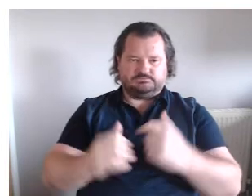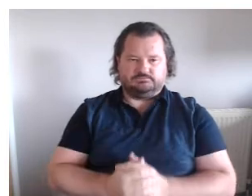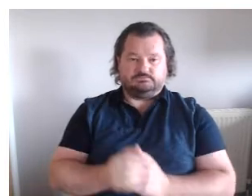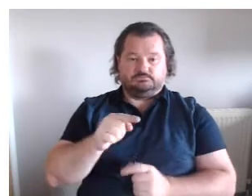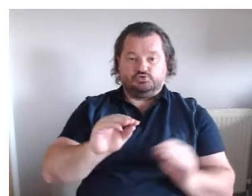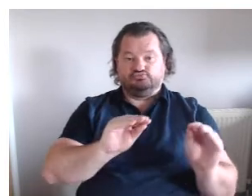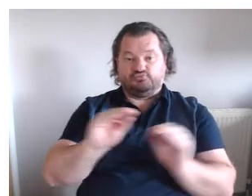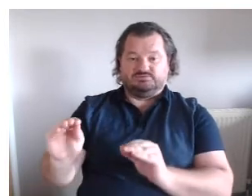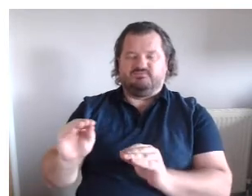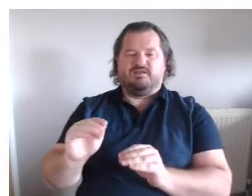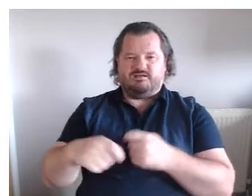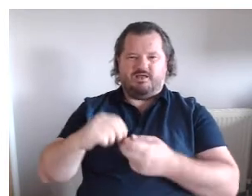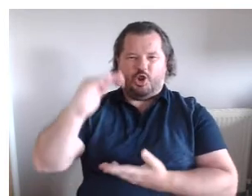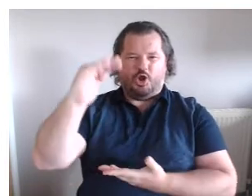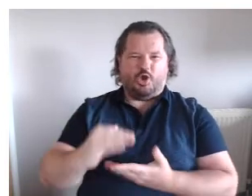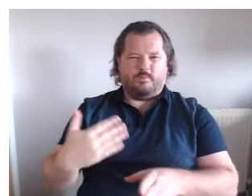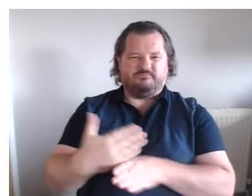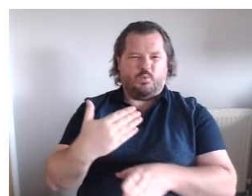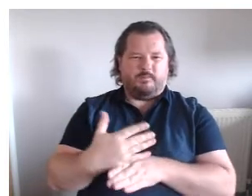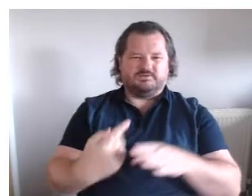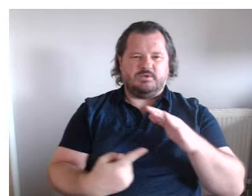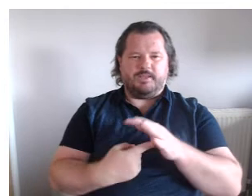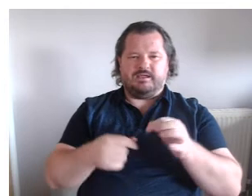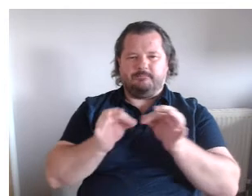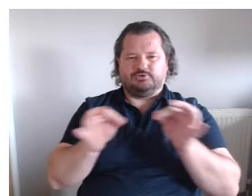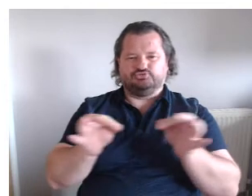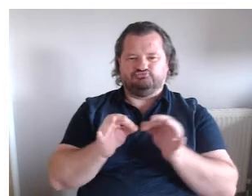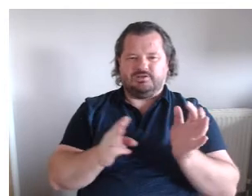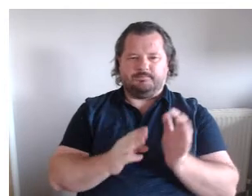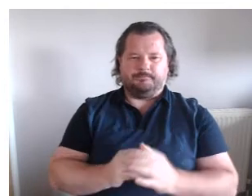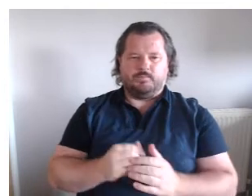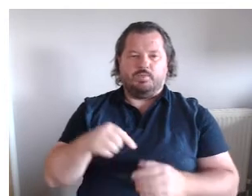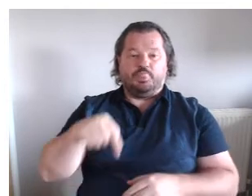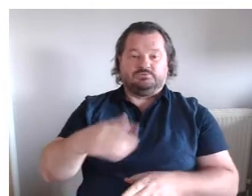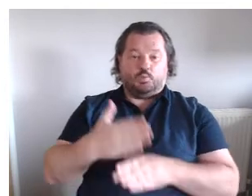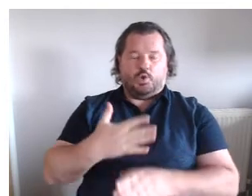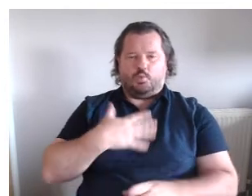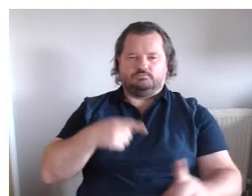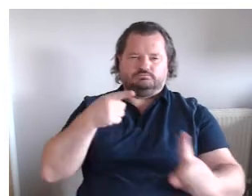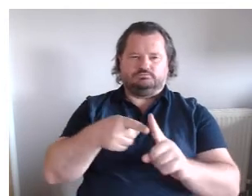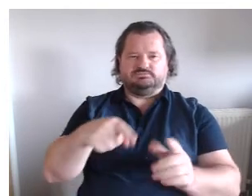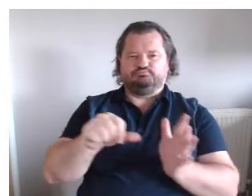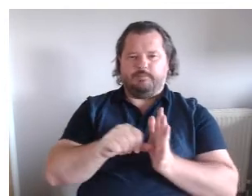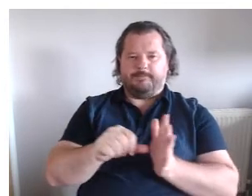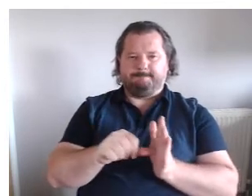The transfer leads to a lower performance in the main metric mF1B. In this work we want to tackle this problem.